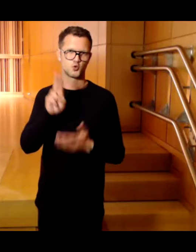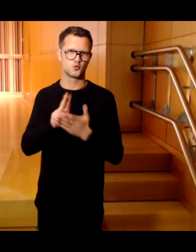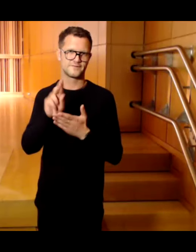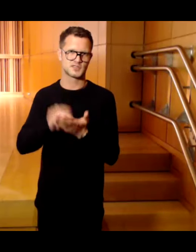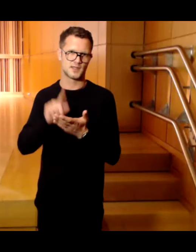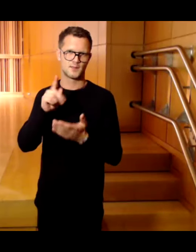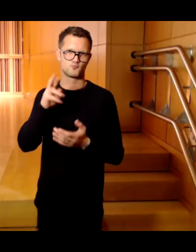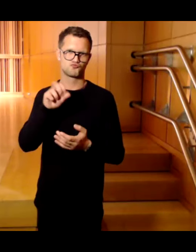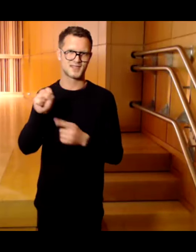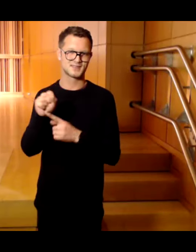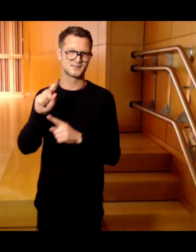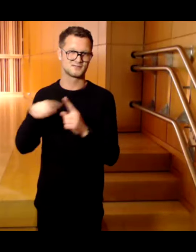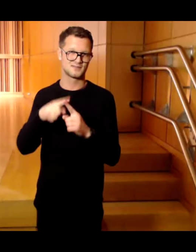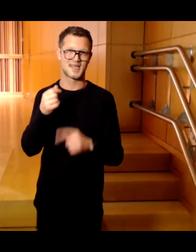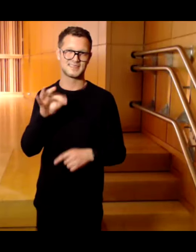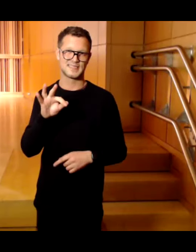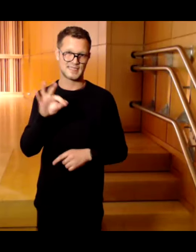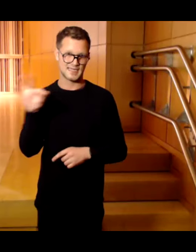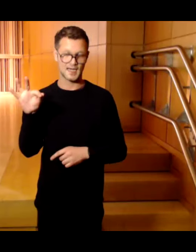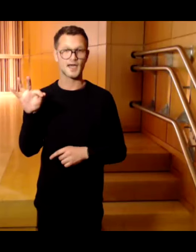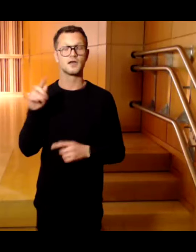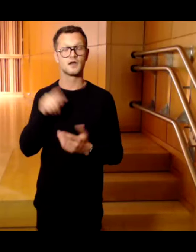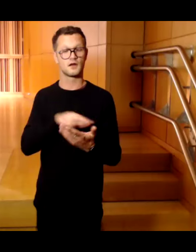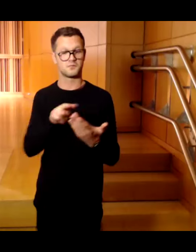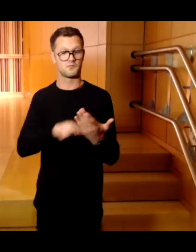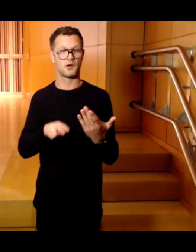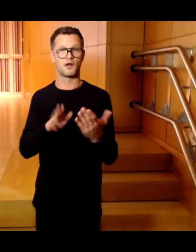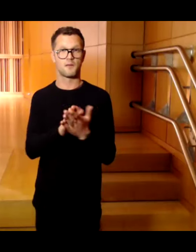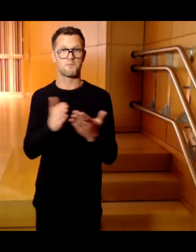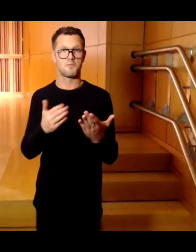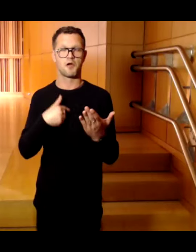Reading this book would bear fruit for me not only in terms of my thinking and teaching.